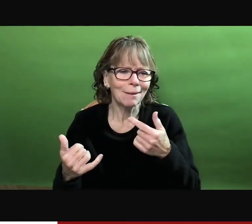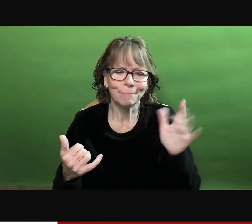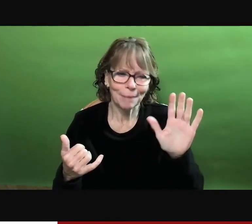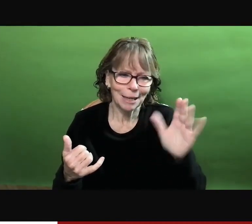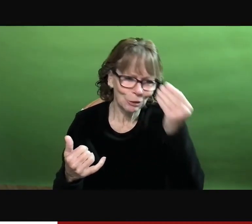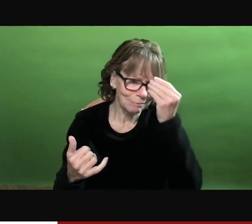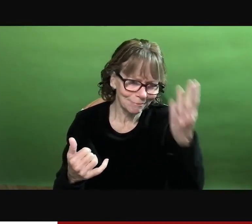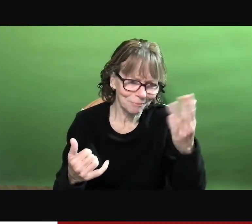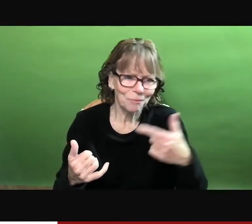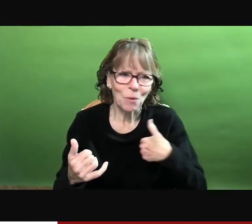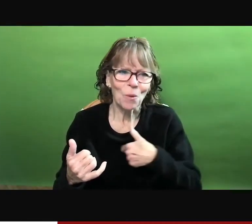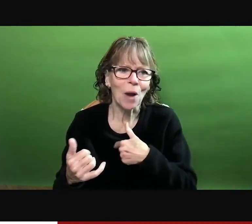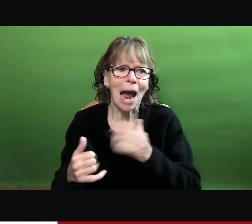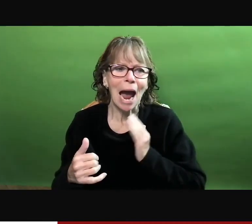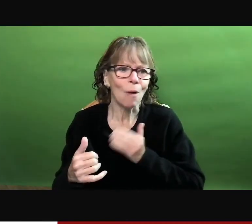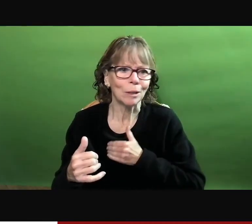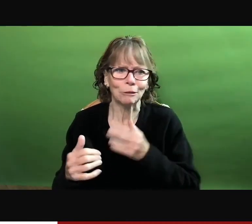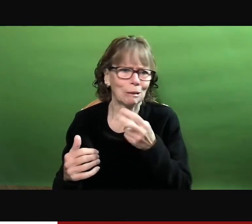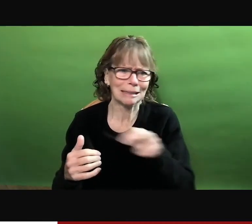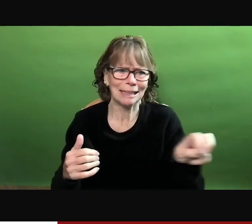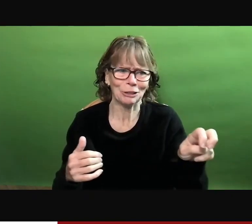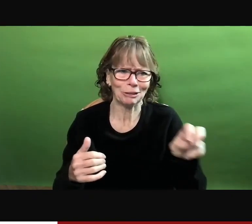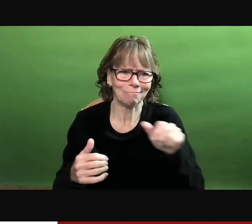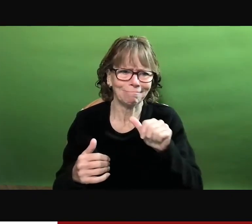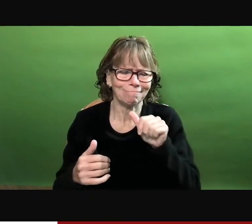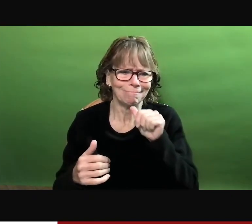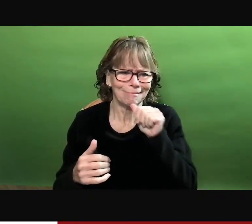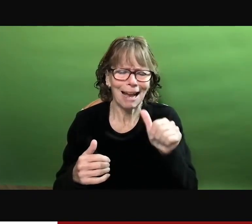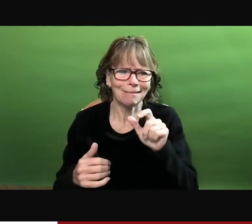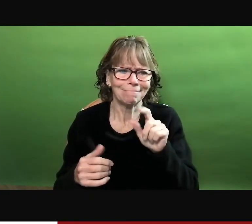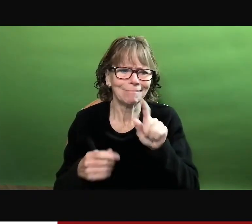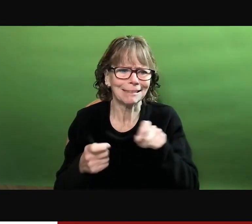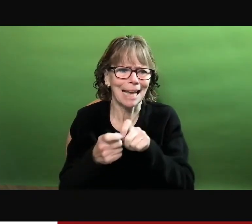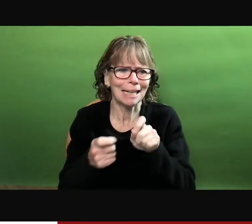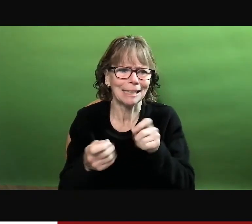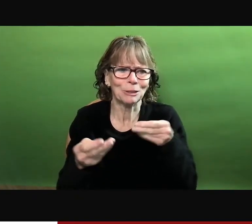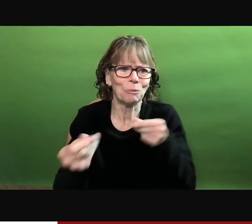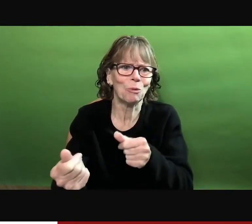non-smooth transition. That was Bonnie Swenor, and she gave our distinguished